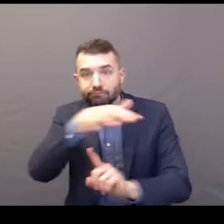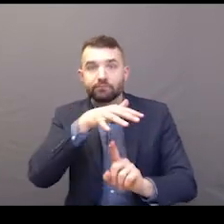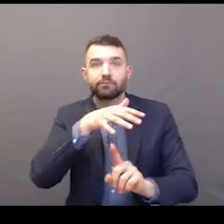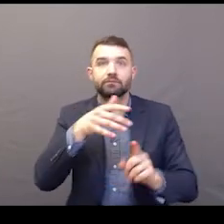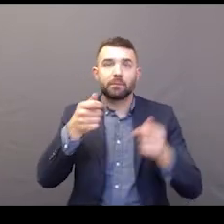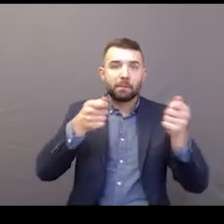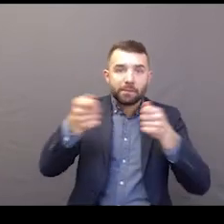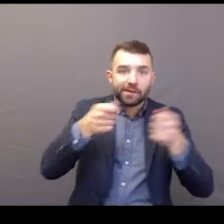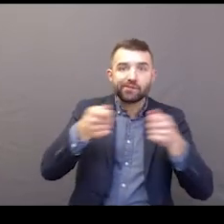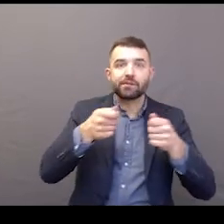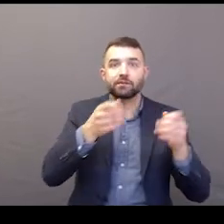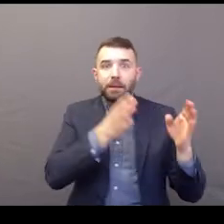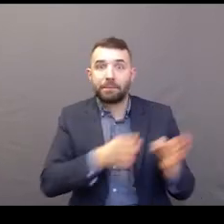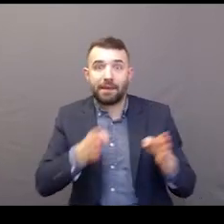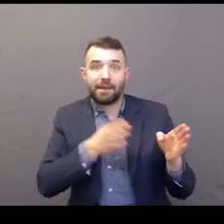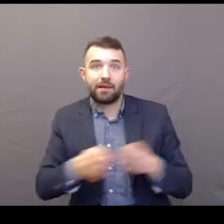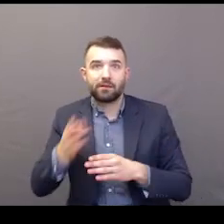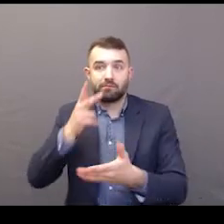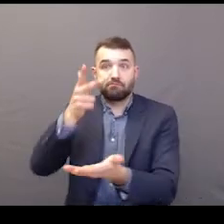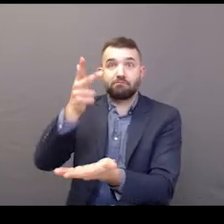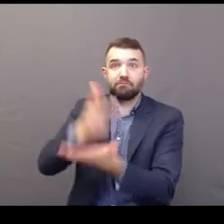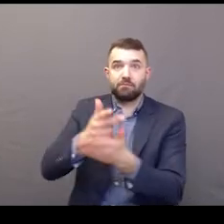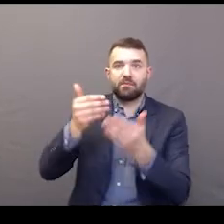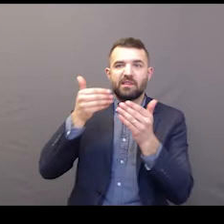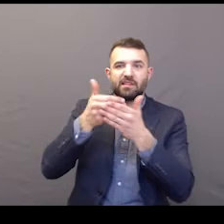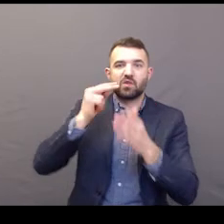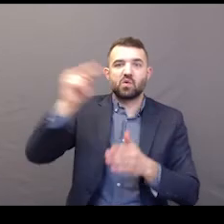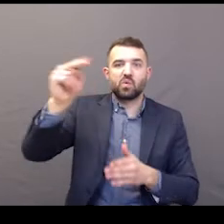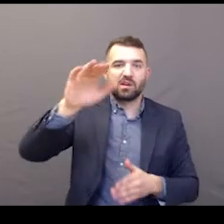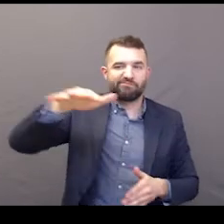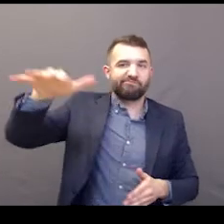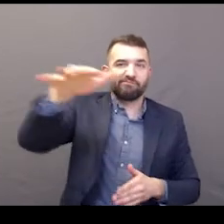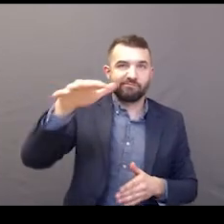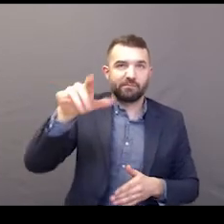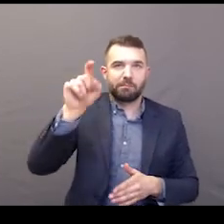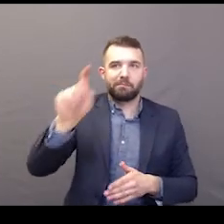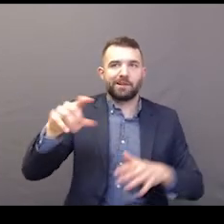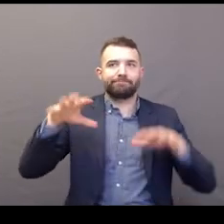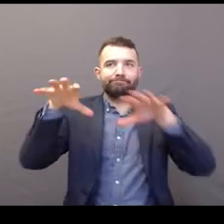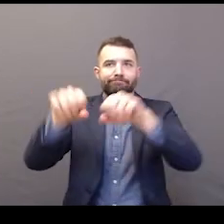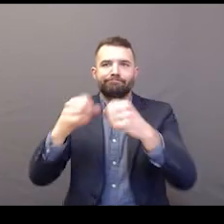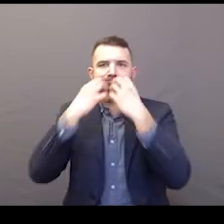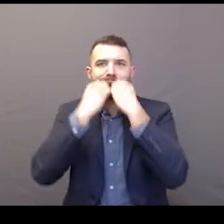north of the Park-and-Ride lot. As part of a series of TOD workshops in 2019, the project